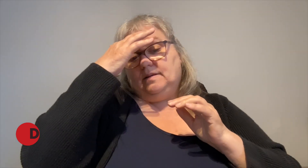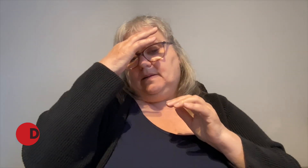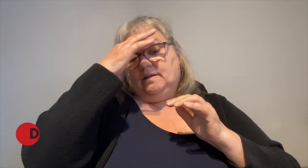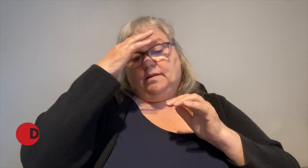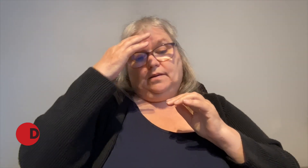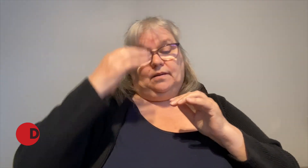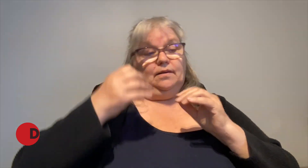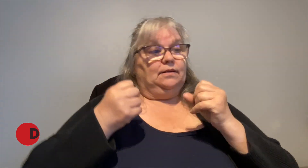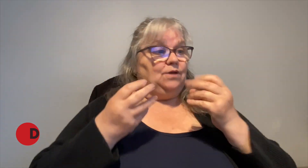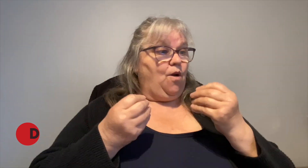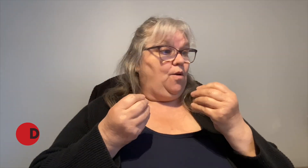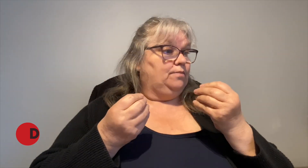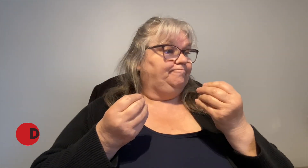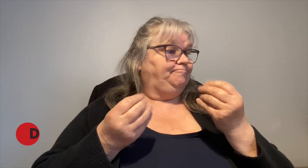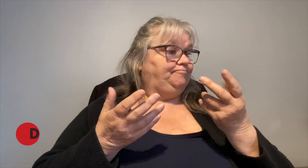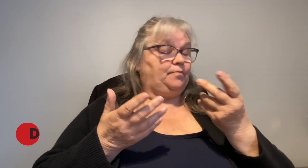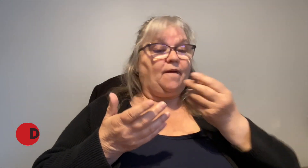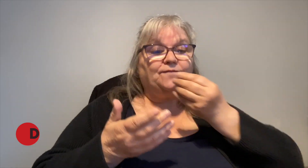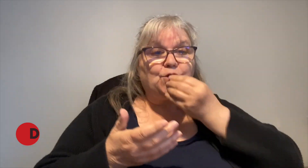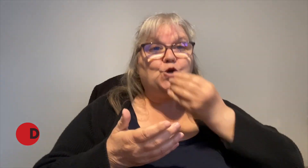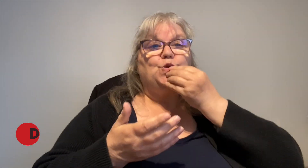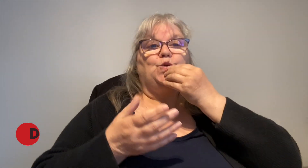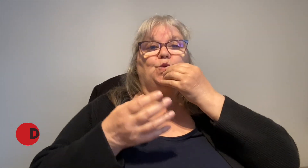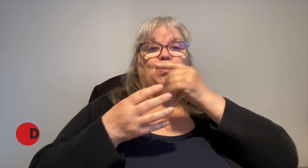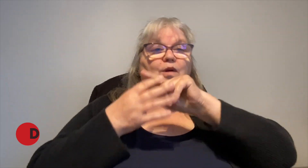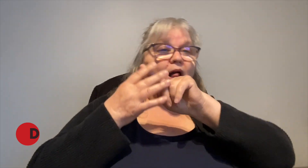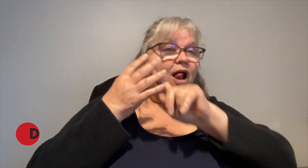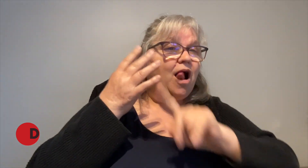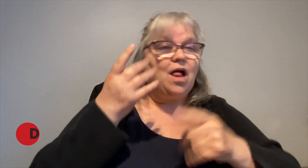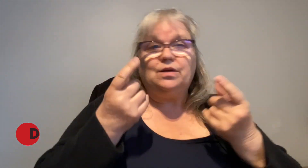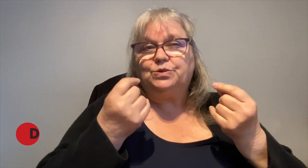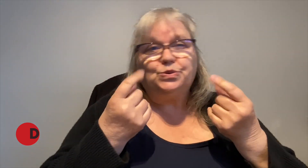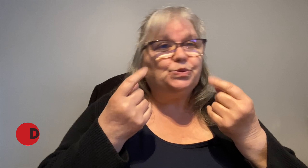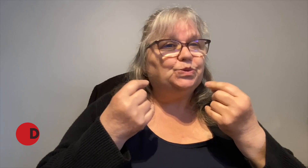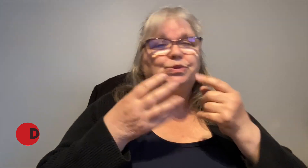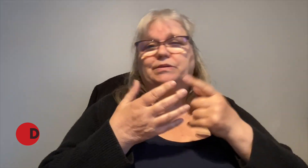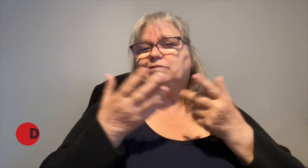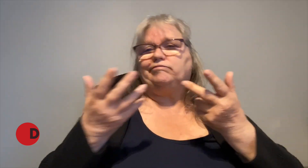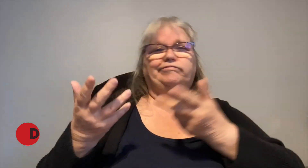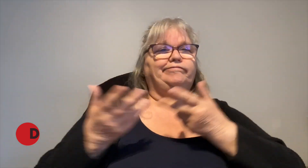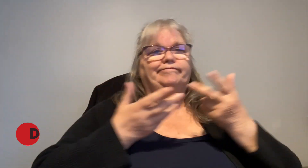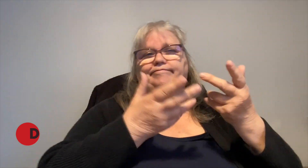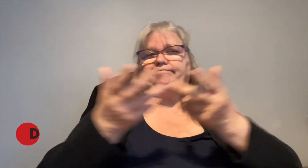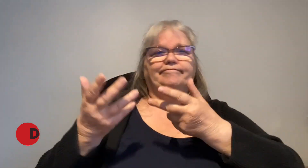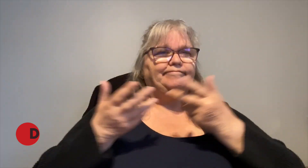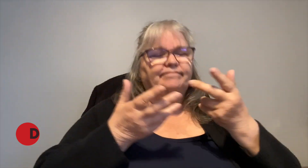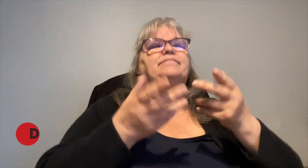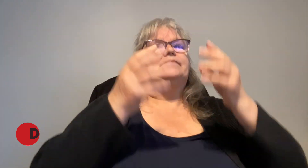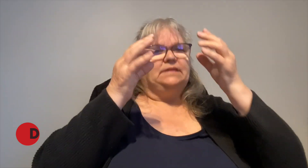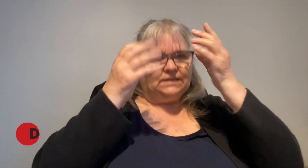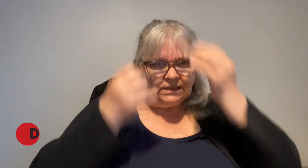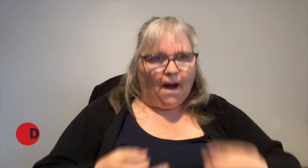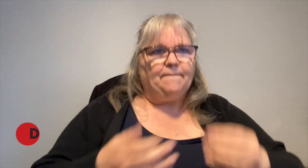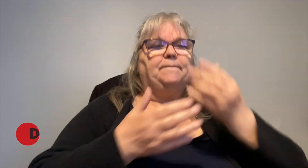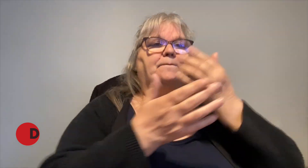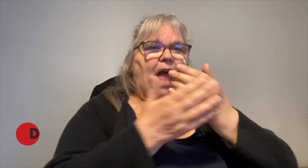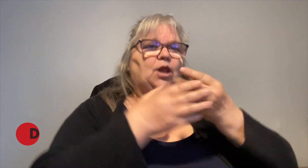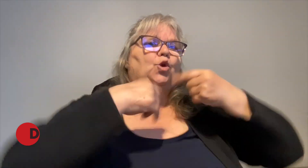That meant all the food and the items, what to do with them?